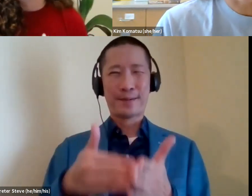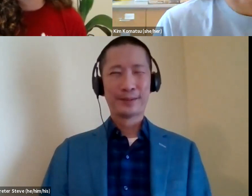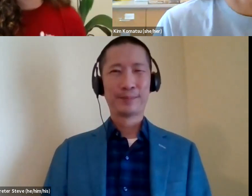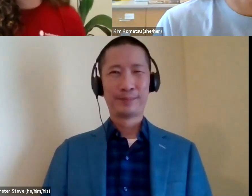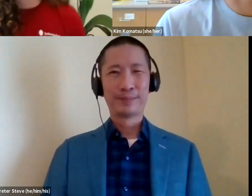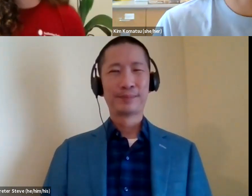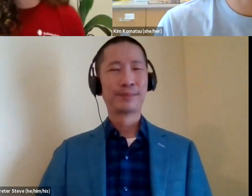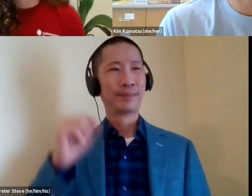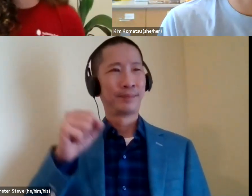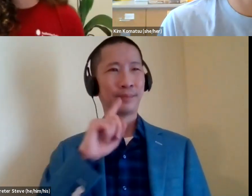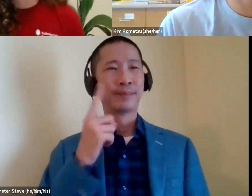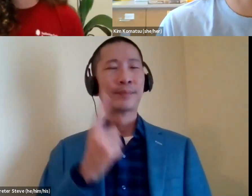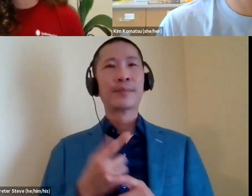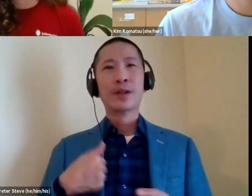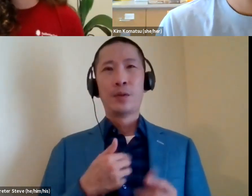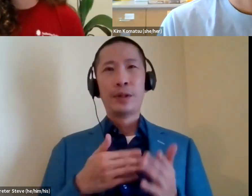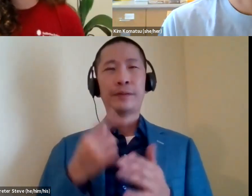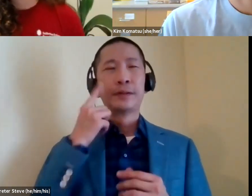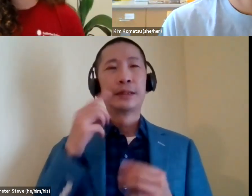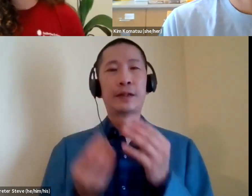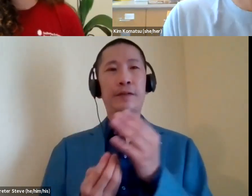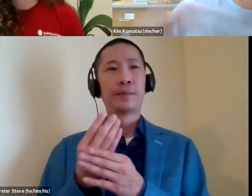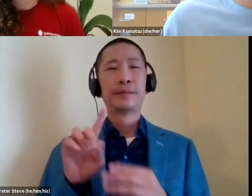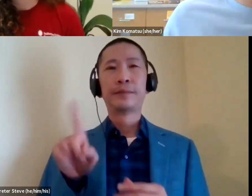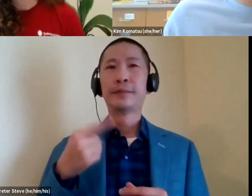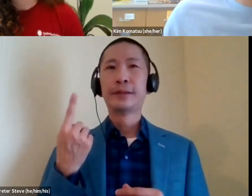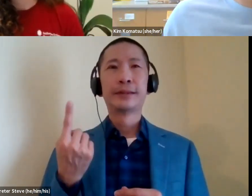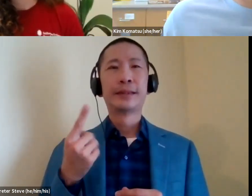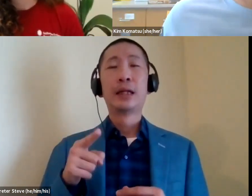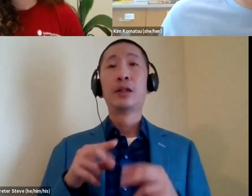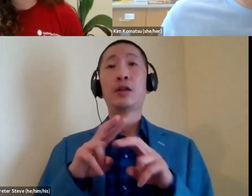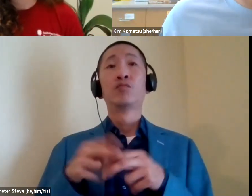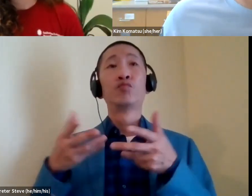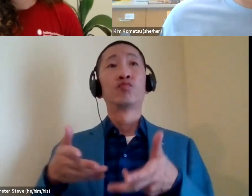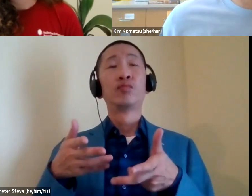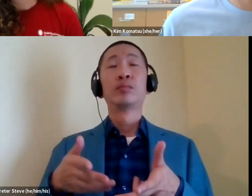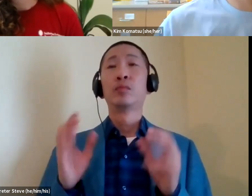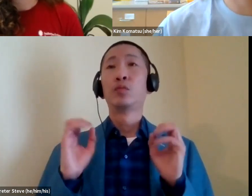Kim Komatsu (she/her): Yeah totally. We often think of plants as they just they're sitting there their defenseless but that's really